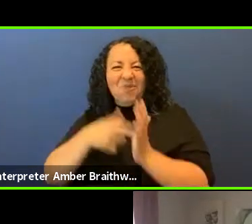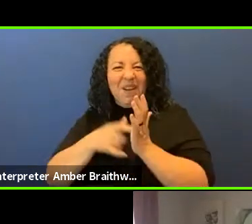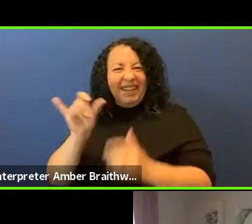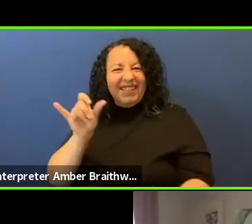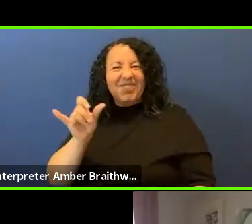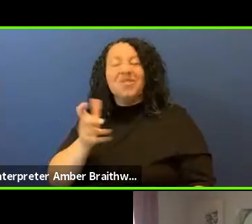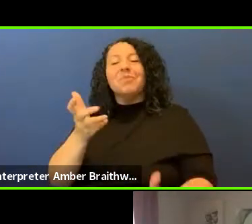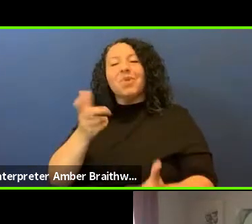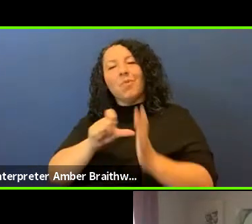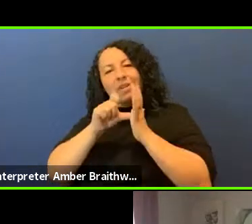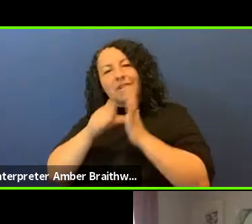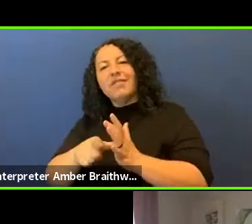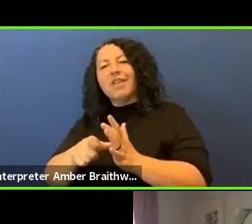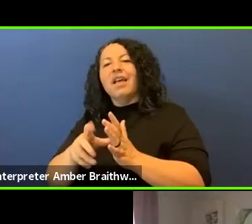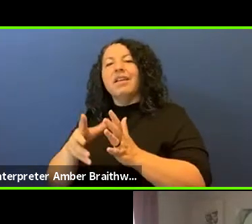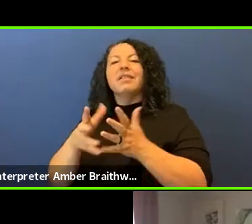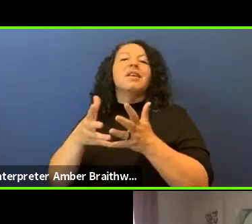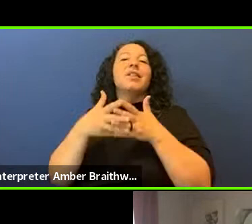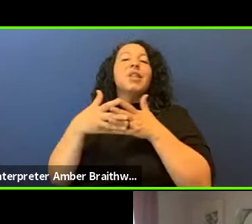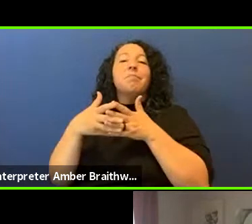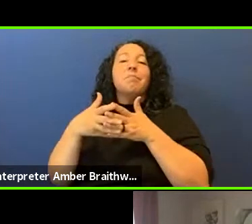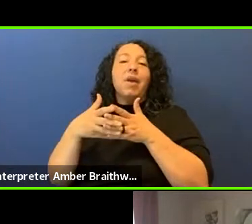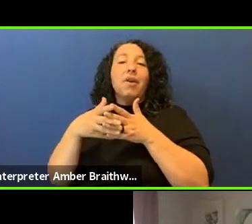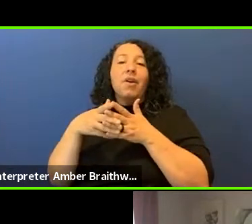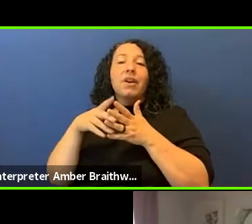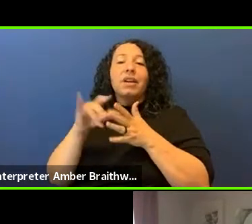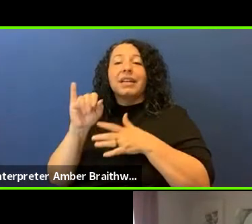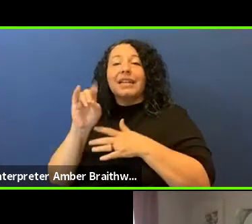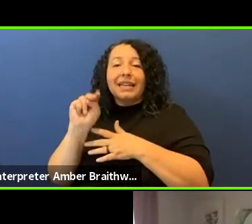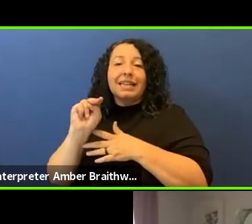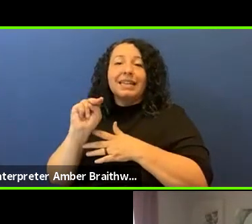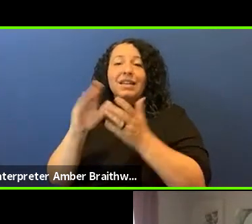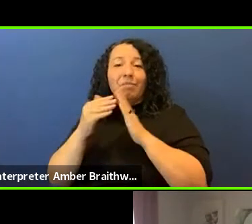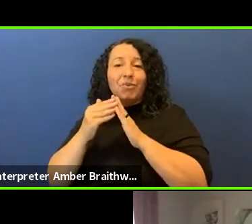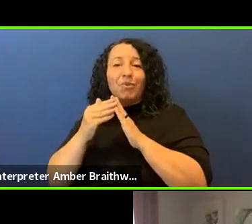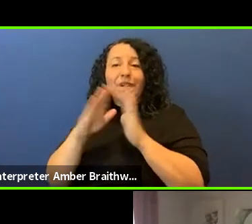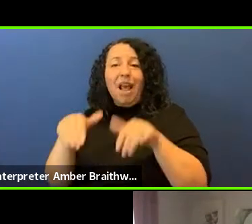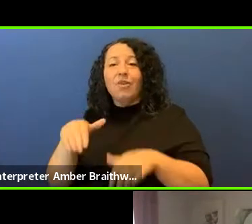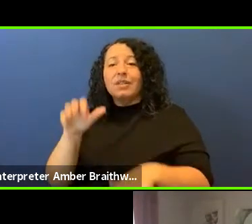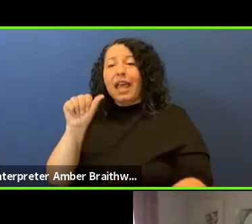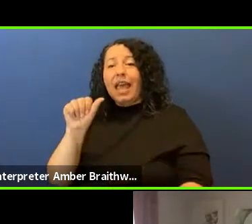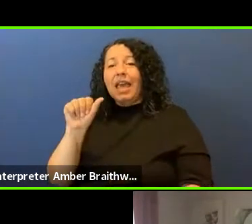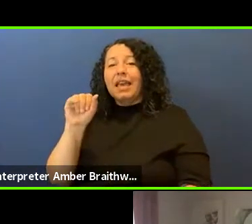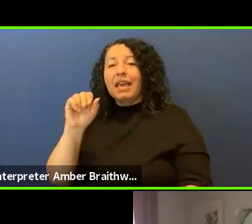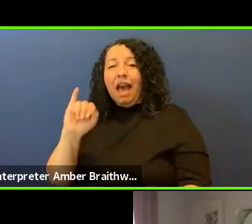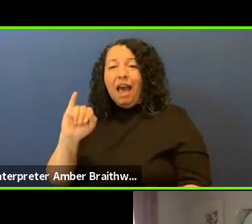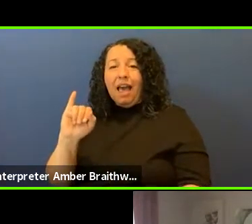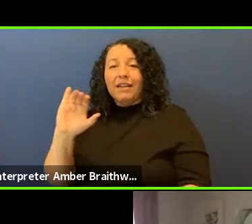that American Indian Community House their website is aich.org.